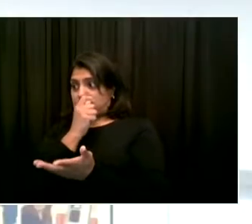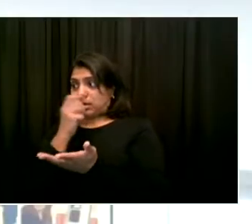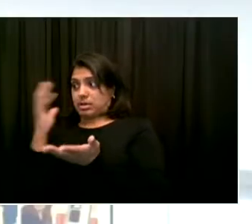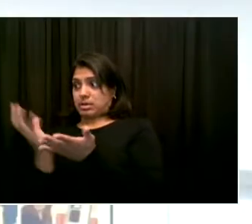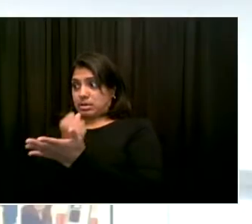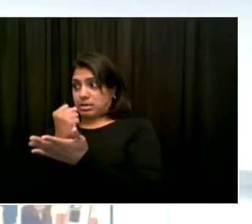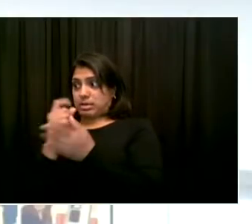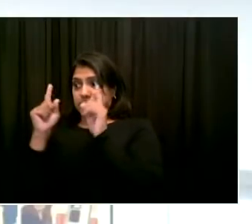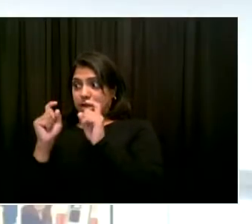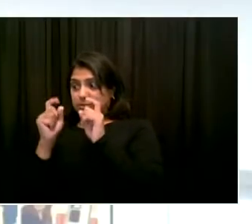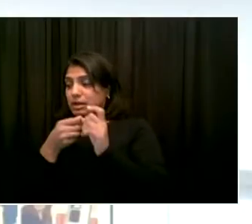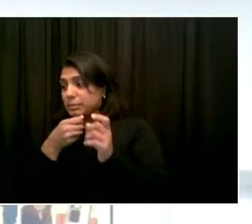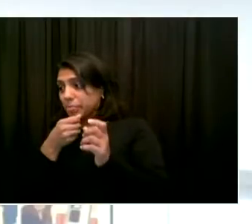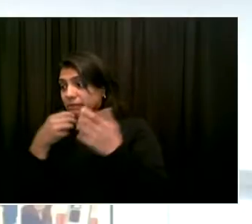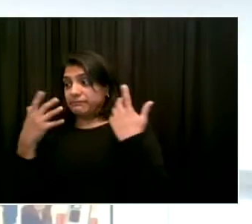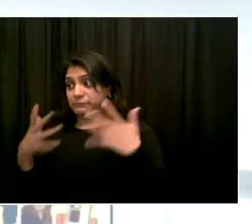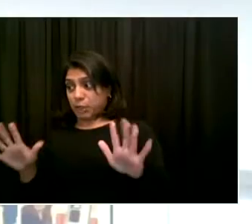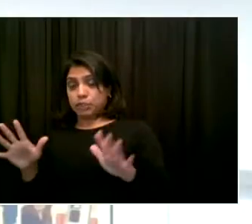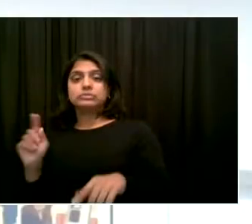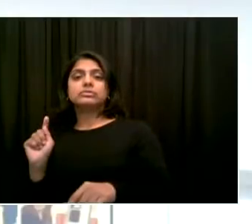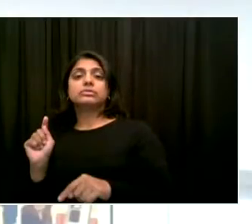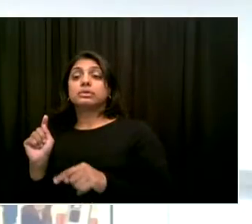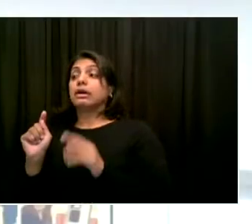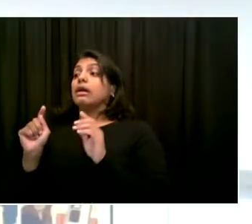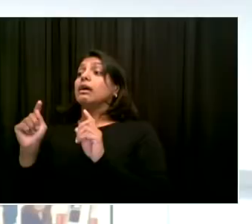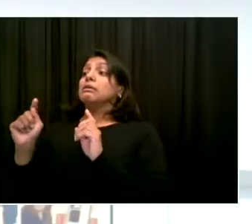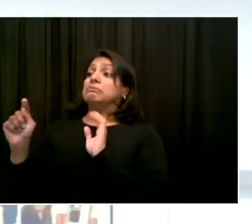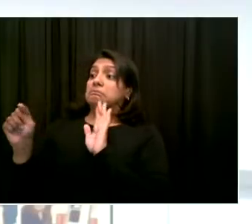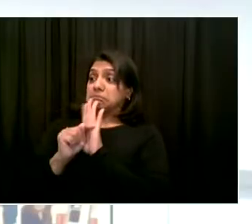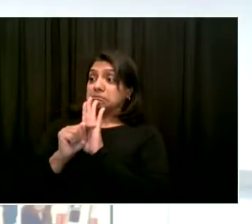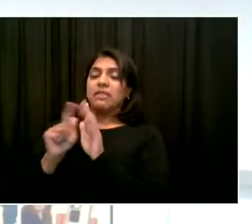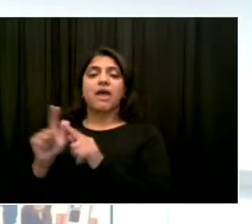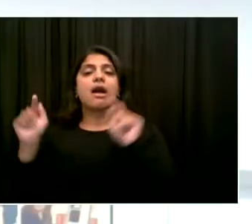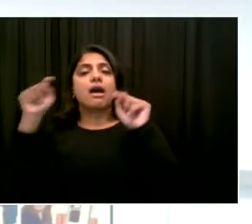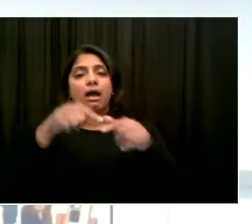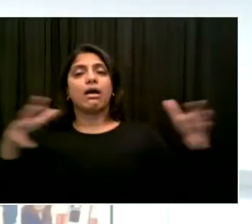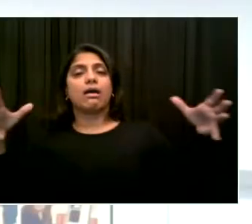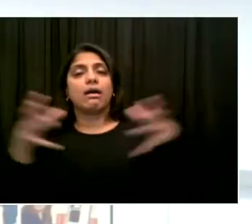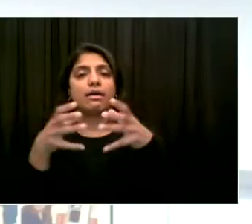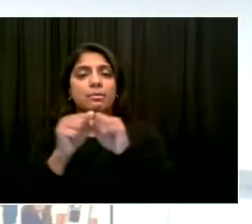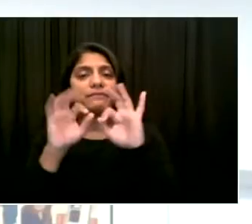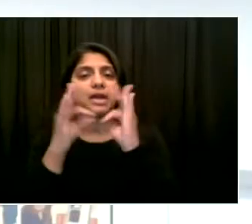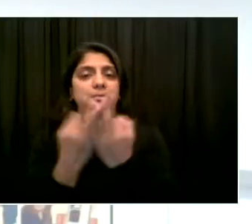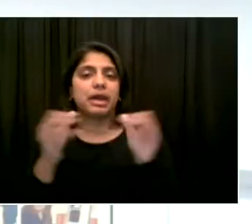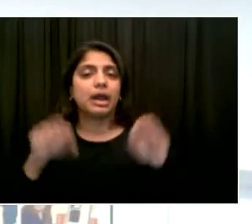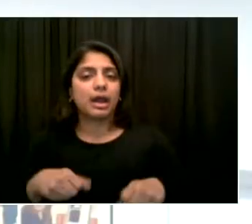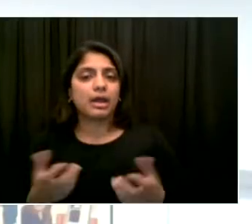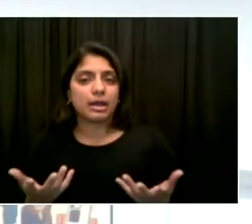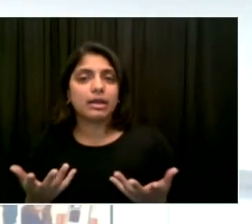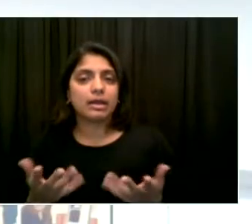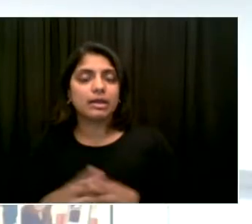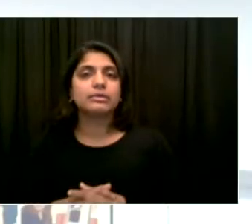ANY SIGNIFICANT GATHEINRG, WHICH LEADS ME TO MY FINAL POINT. SMALLER